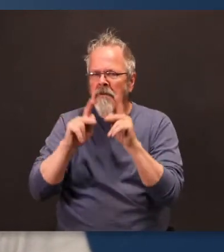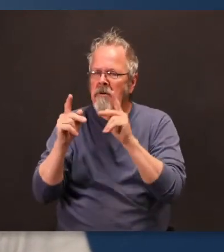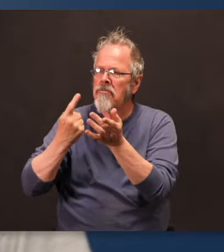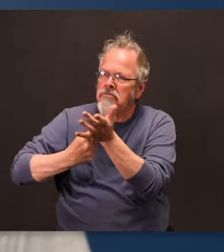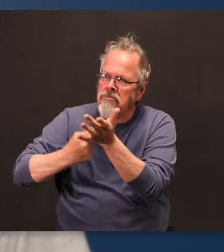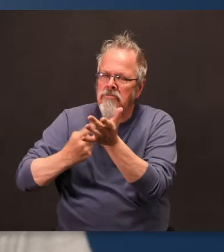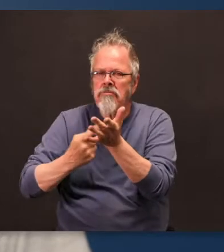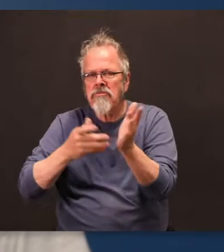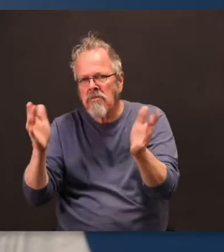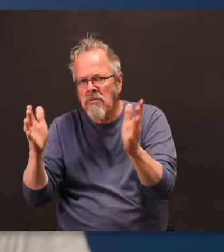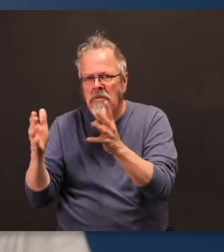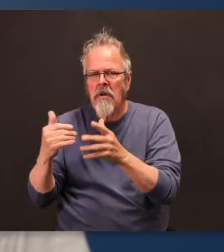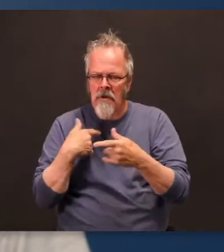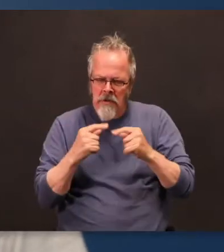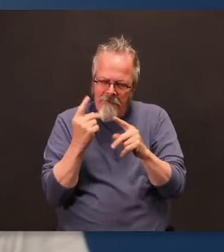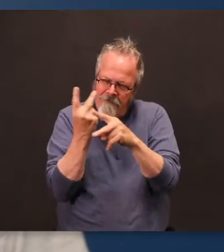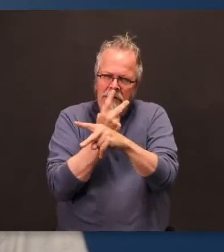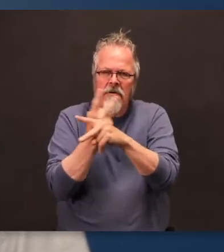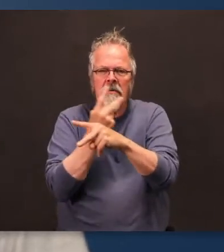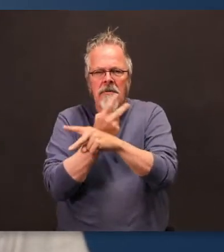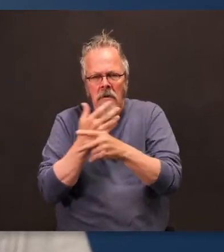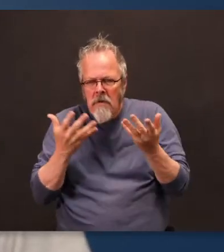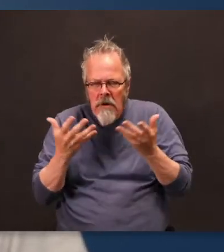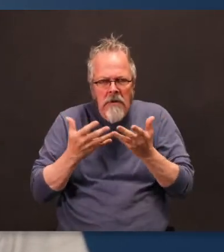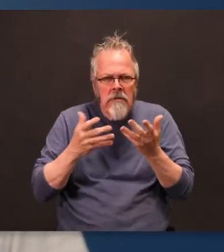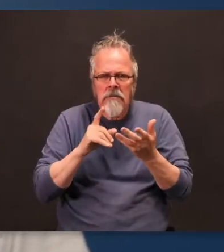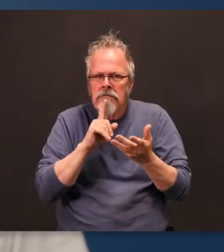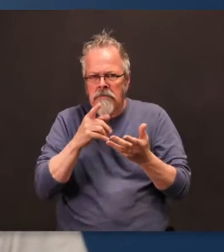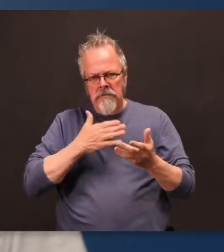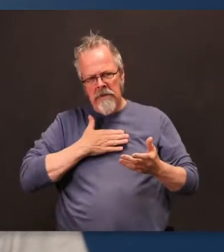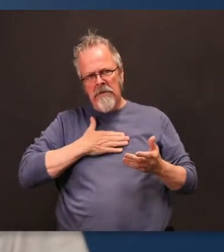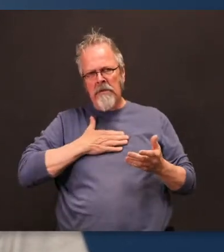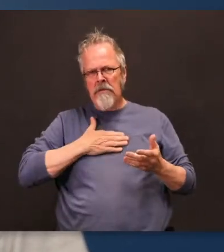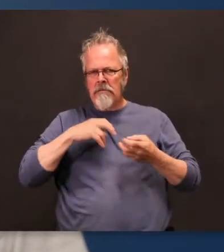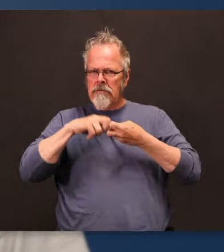and I try to figure out also to speak up for myself